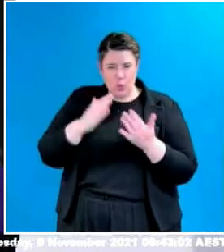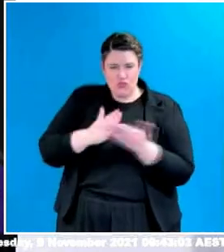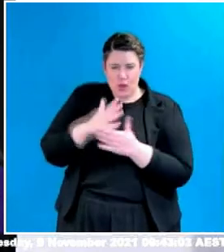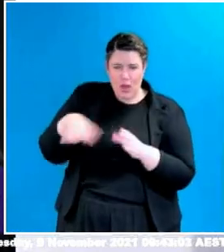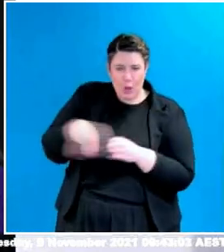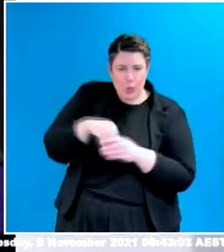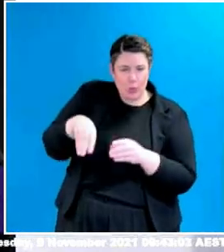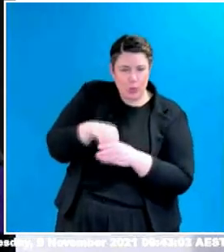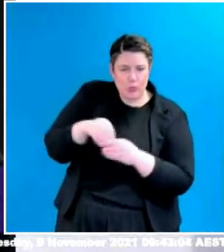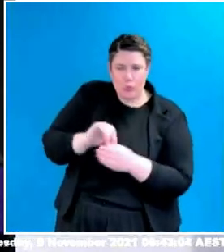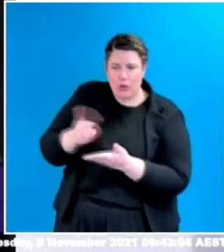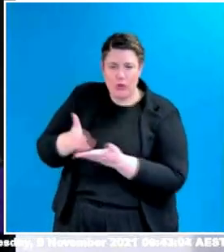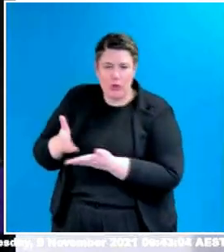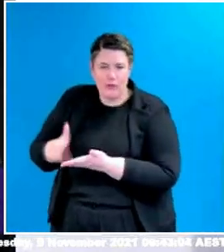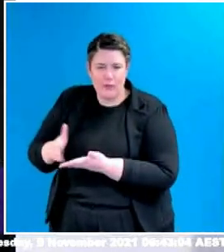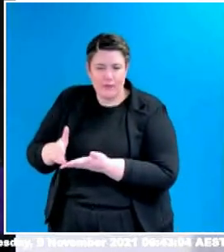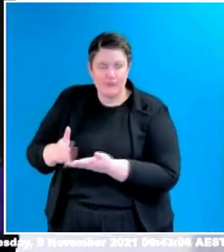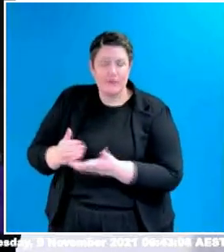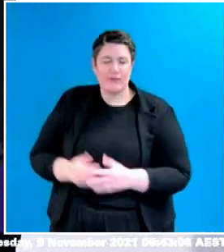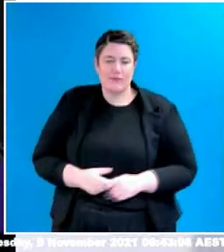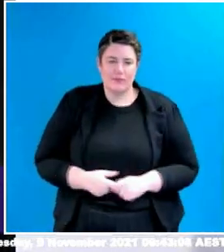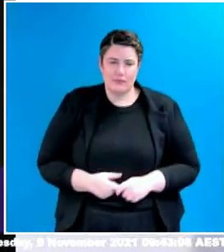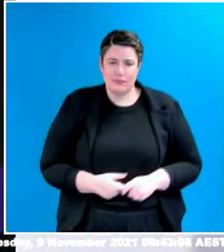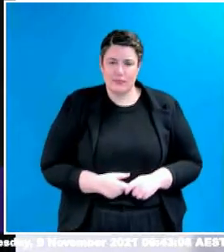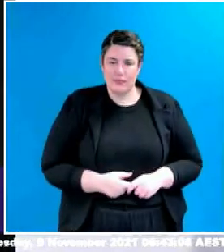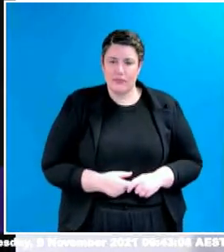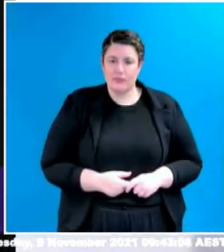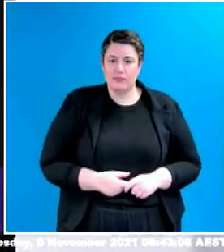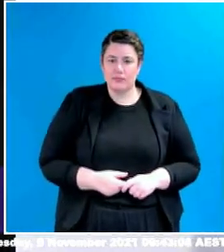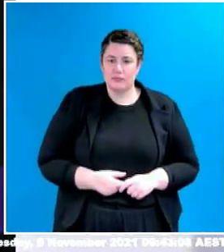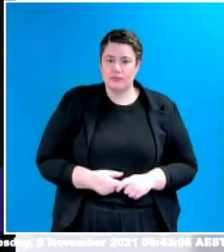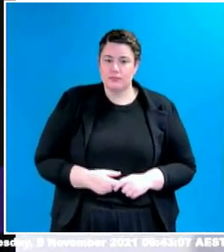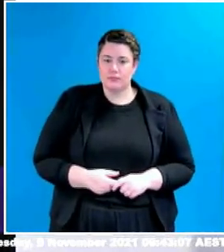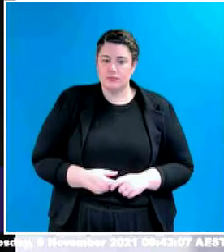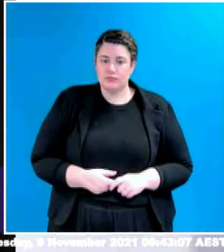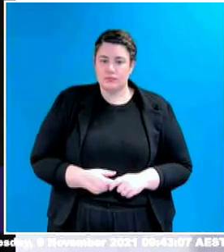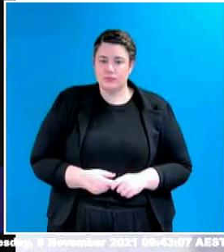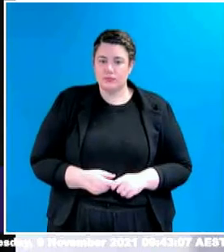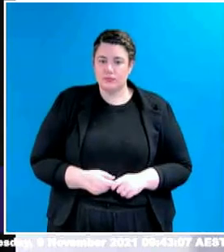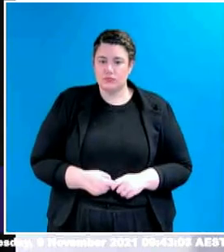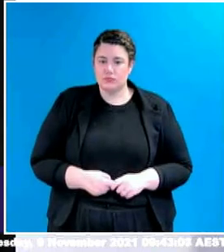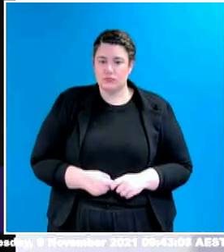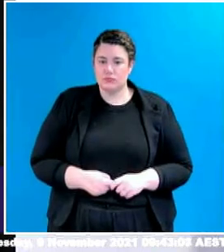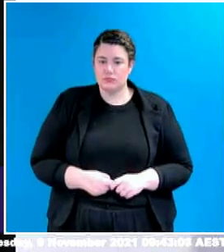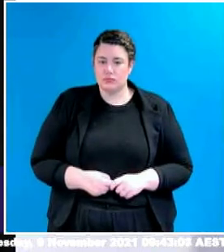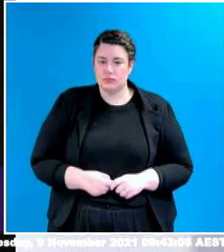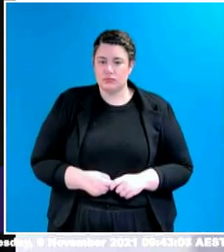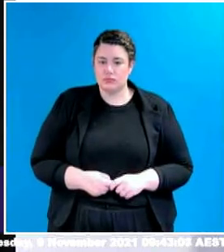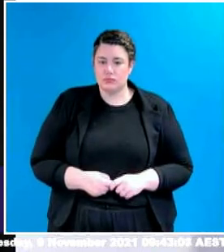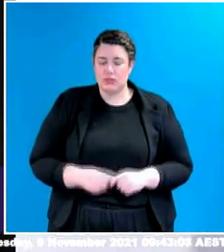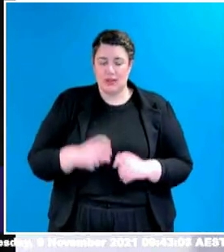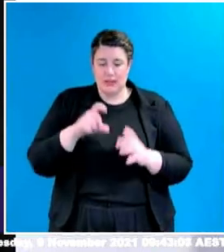There was clearly no debate about what are described as civil and political